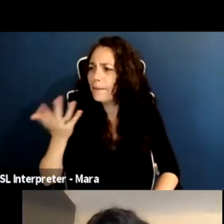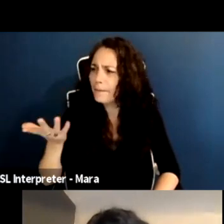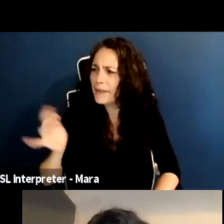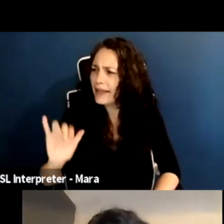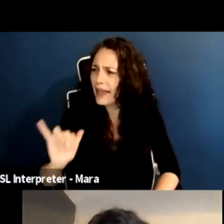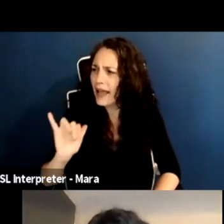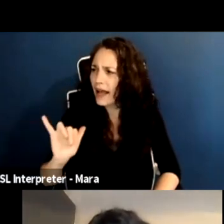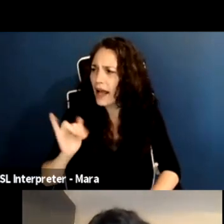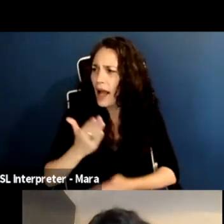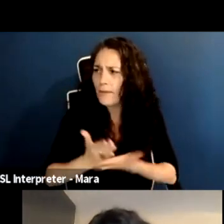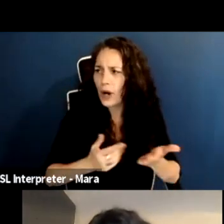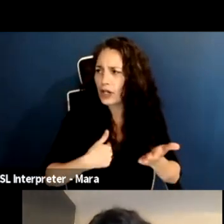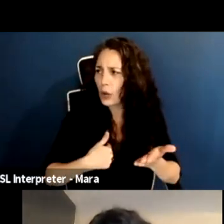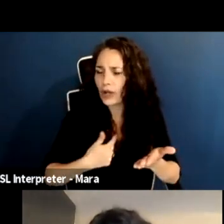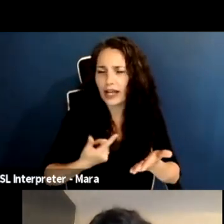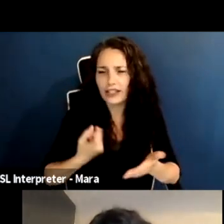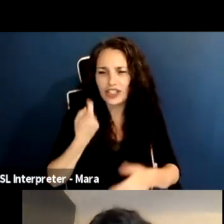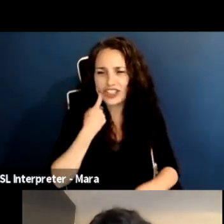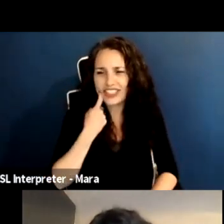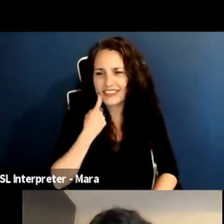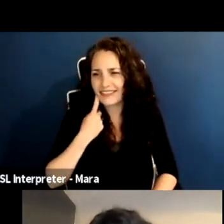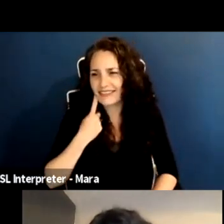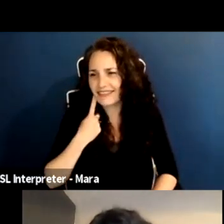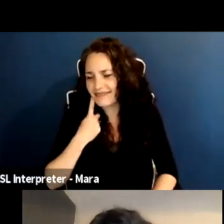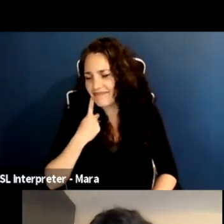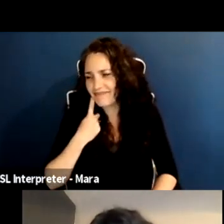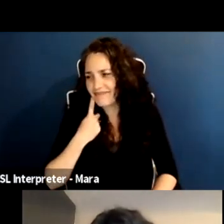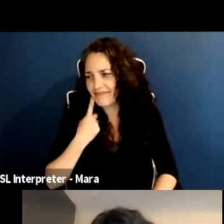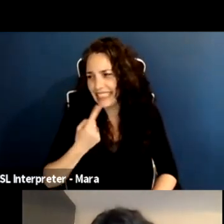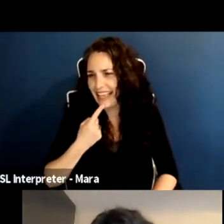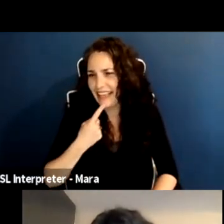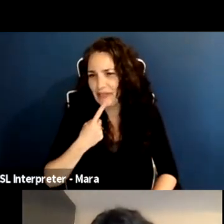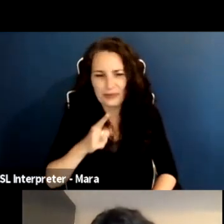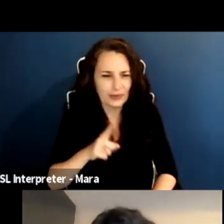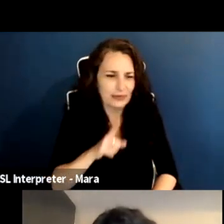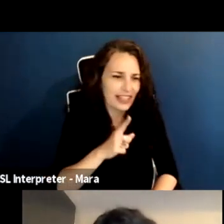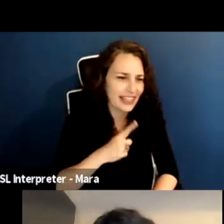just listening to any of them speak, it's really gratifying.